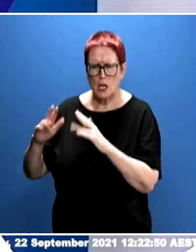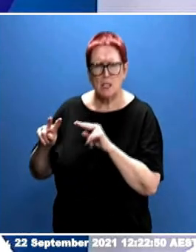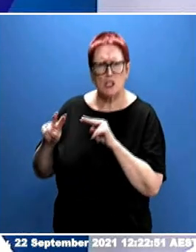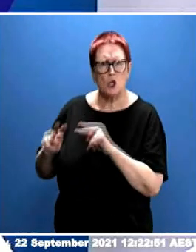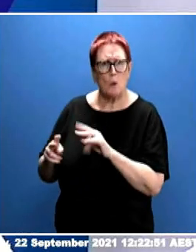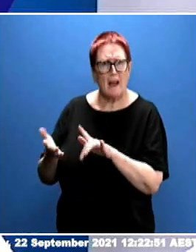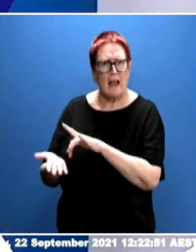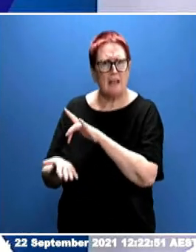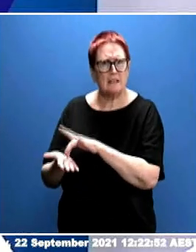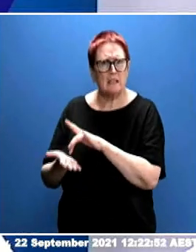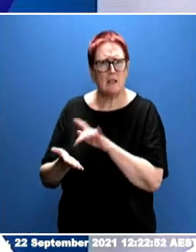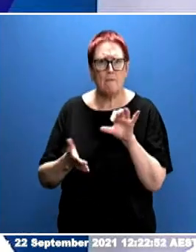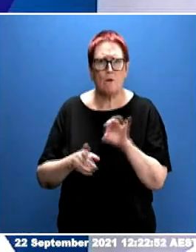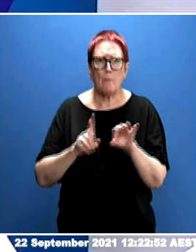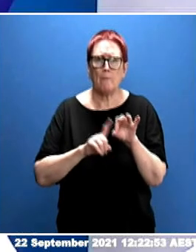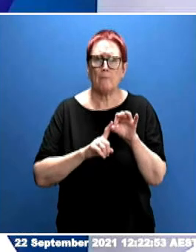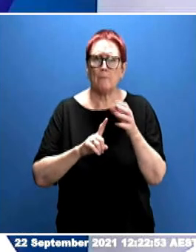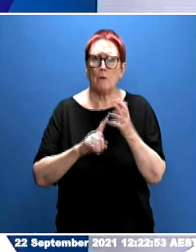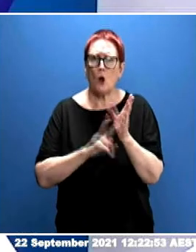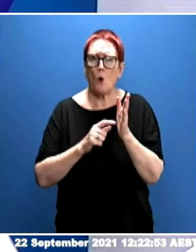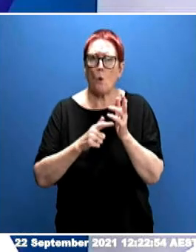done apparently by Quantum Consulting Australia?